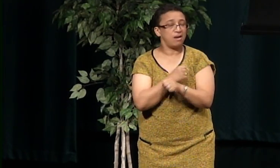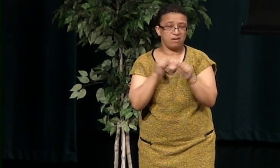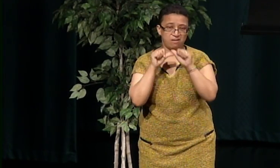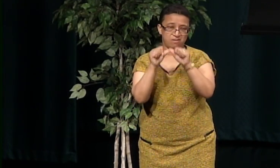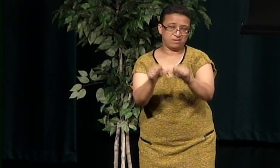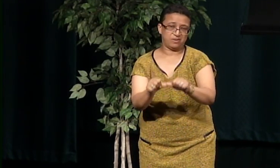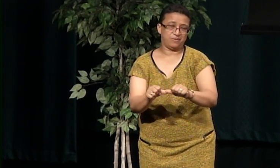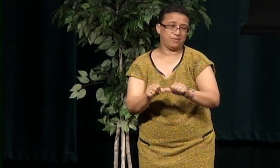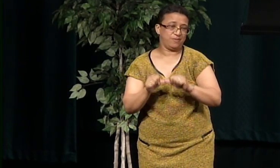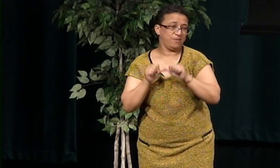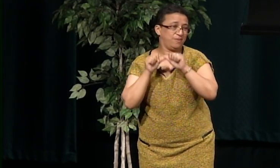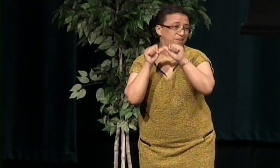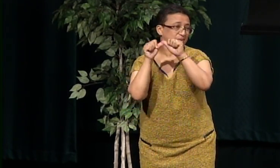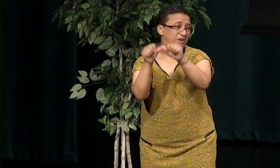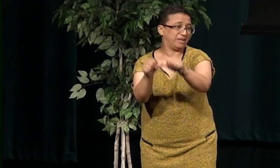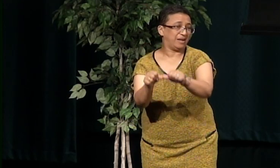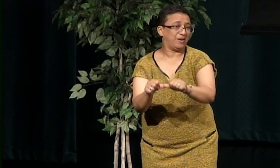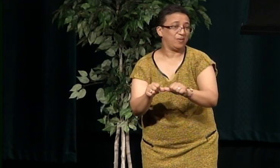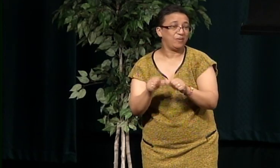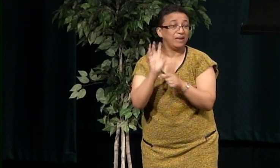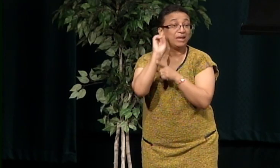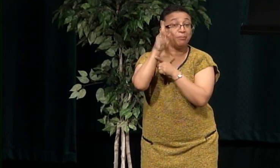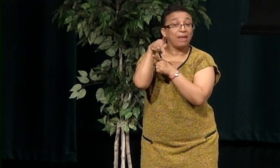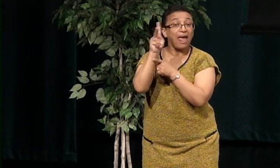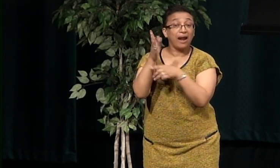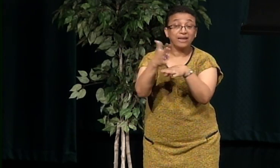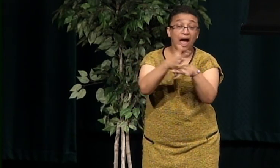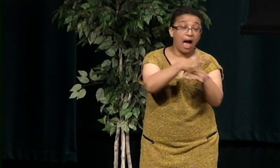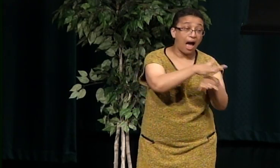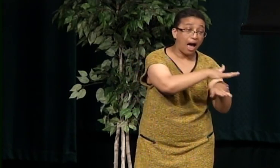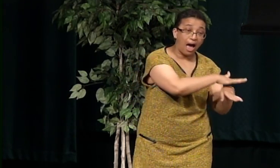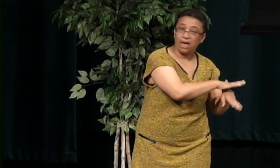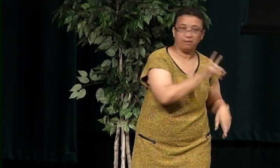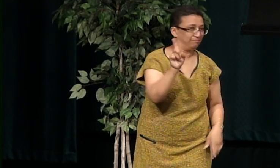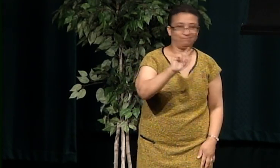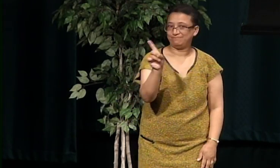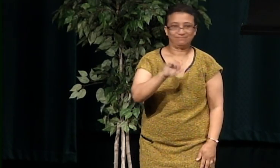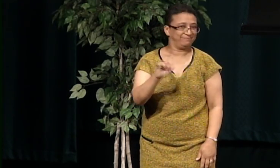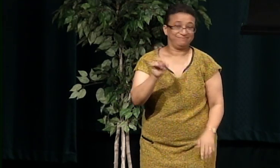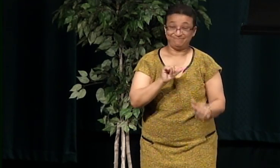And our work continues. And our work is cyclical.